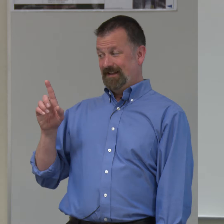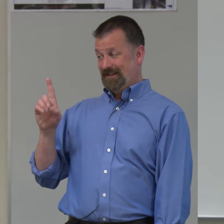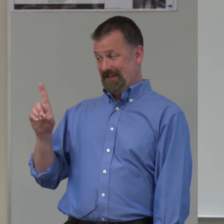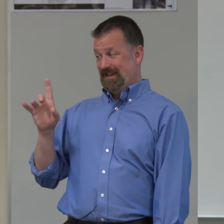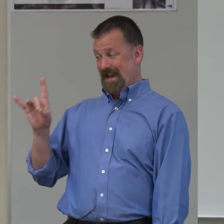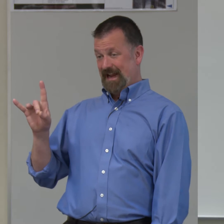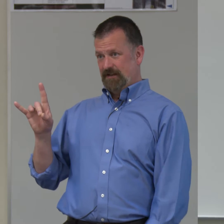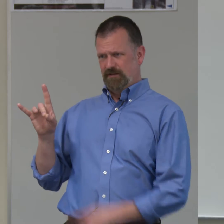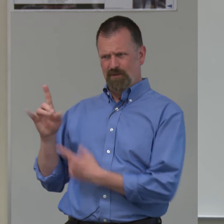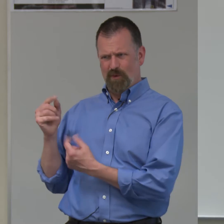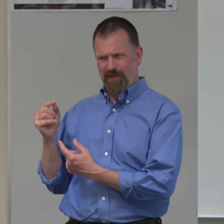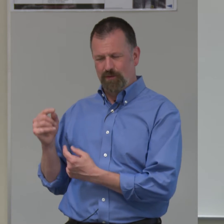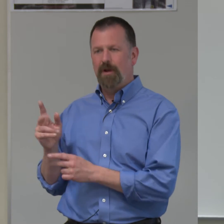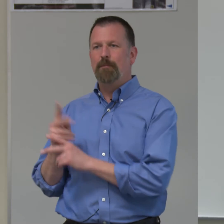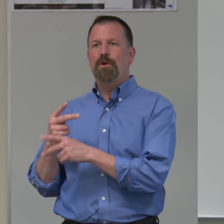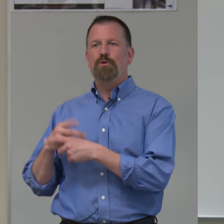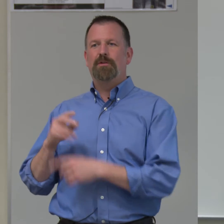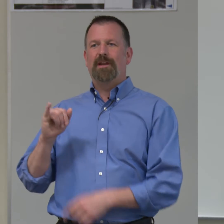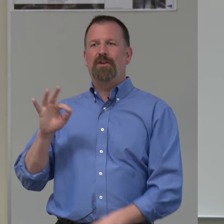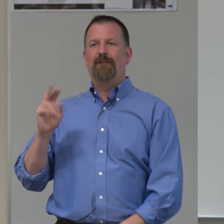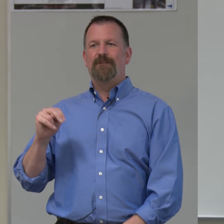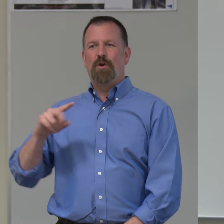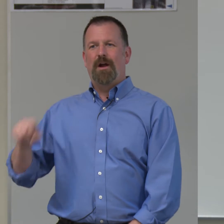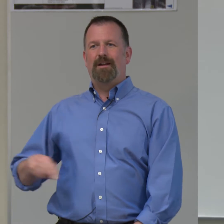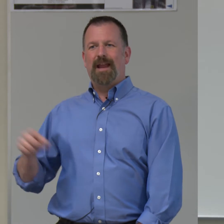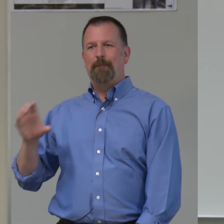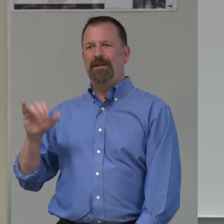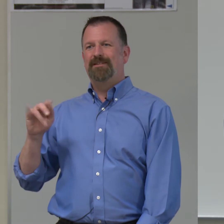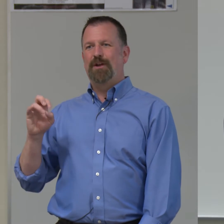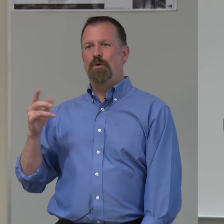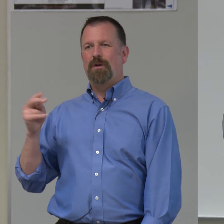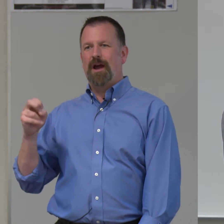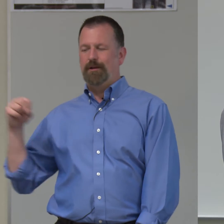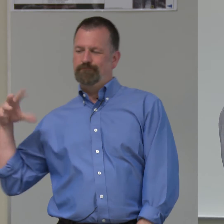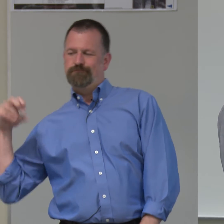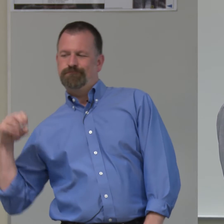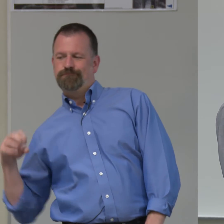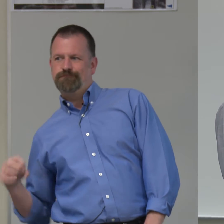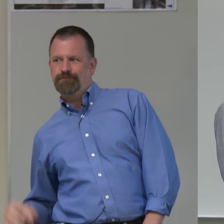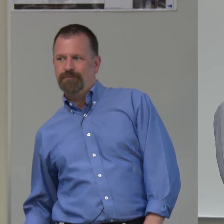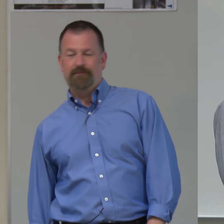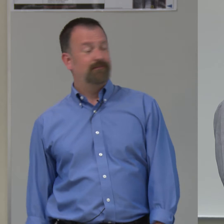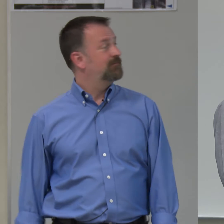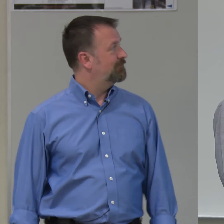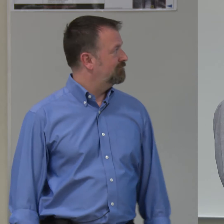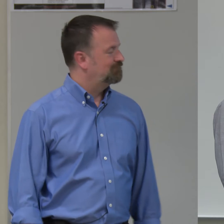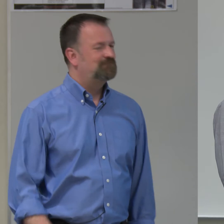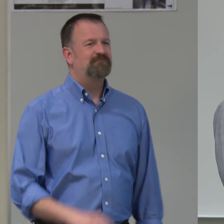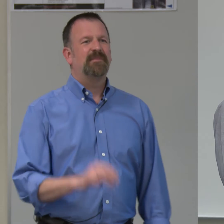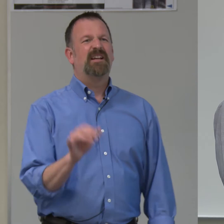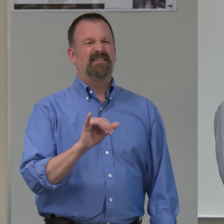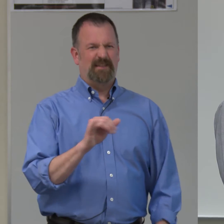is making a cytokine called interferon-gamma that I talked about earlier, so we did a very similar experiment,